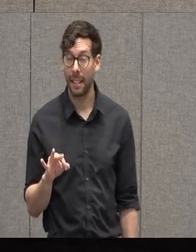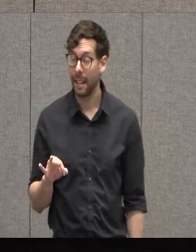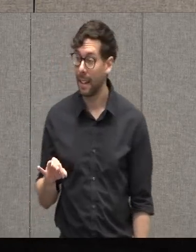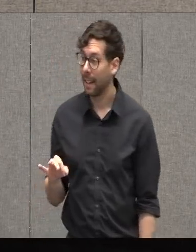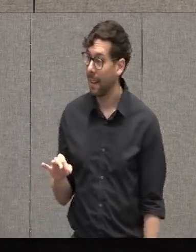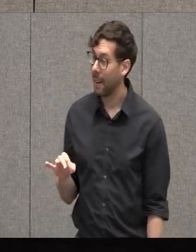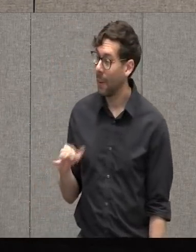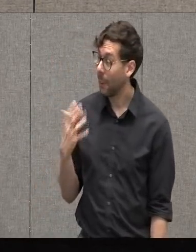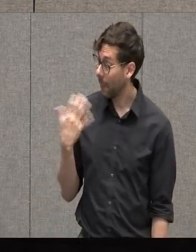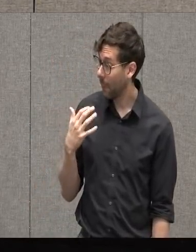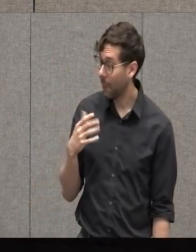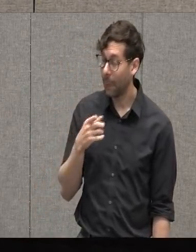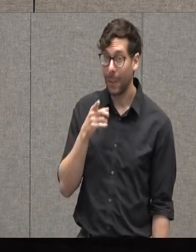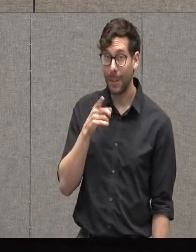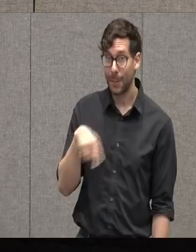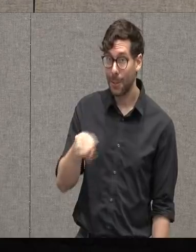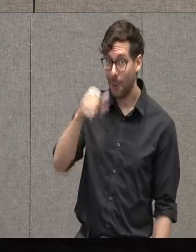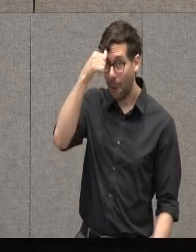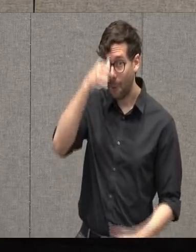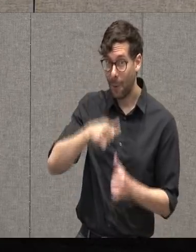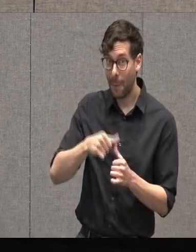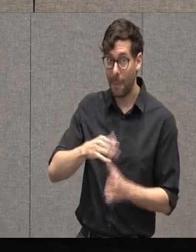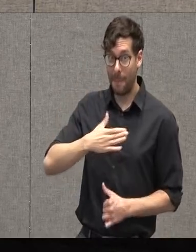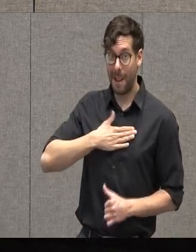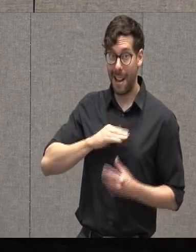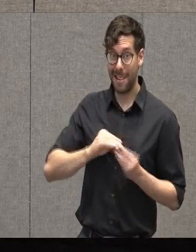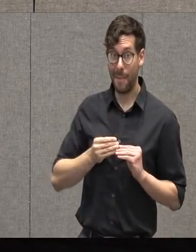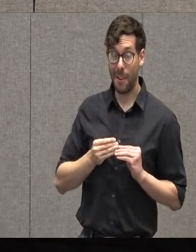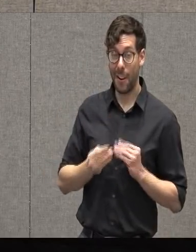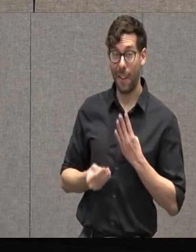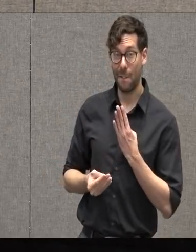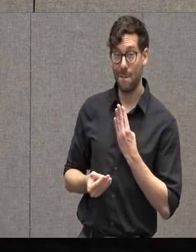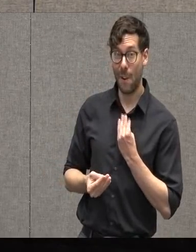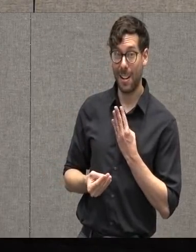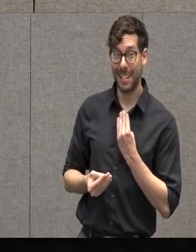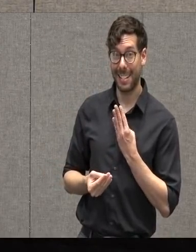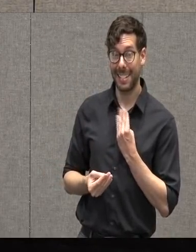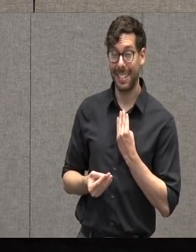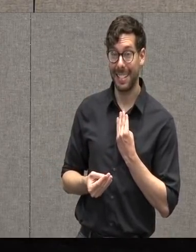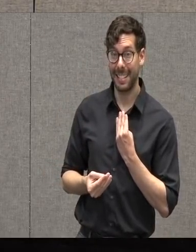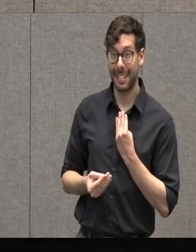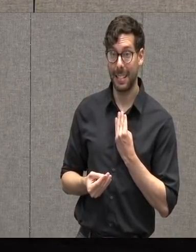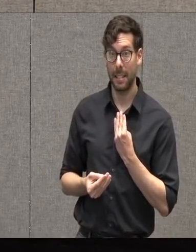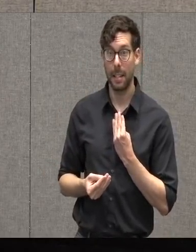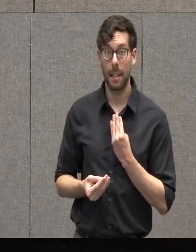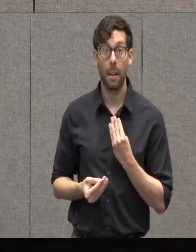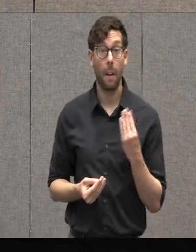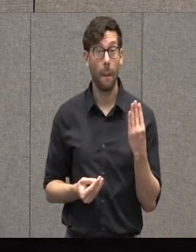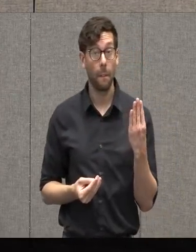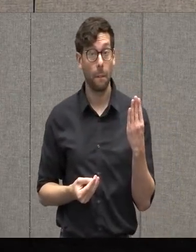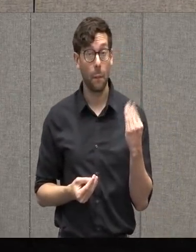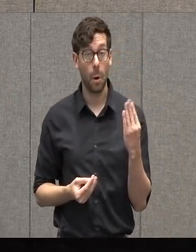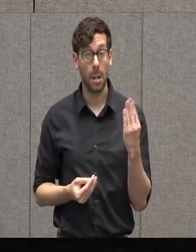Do you remember the number I had? I had 14. Is 14 larger than 19?